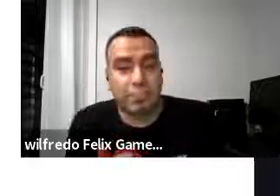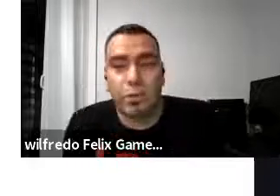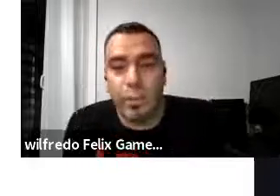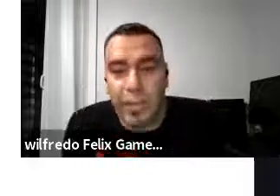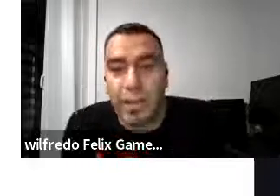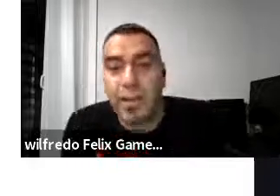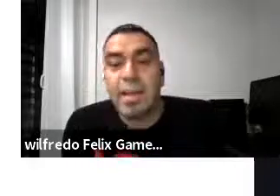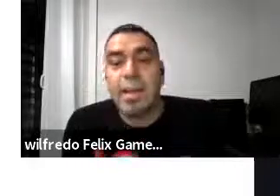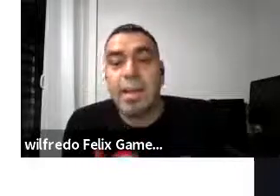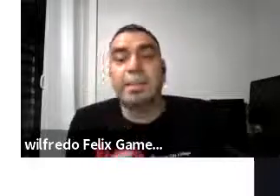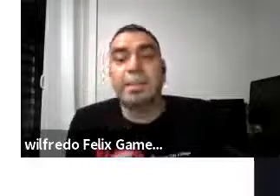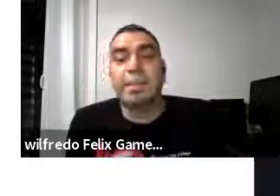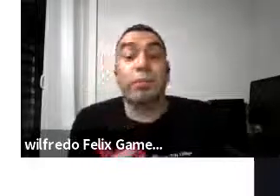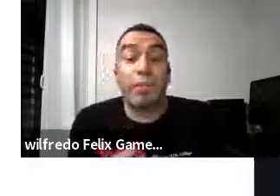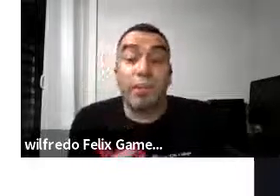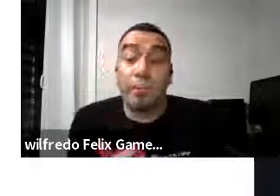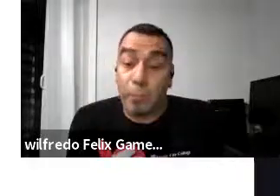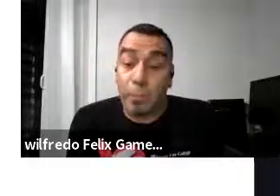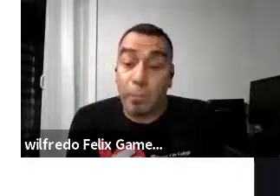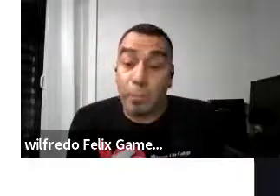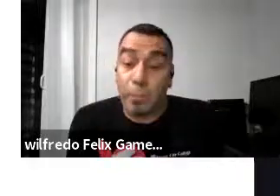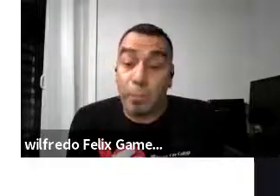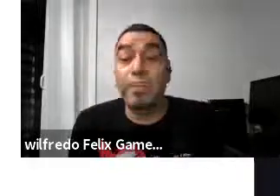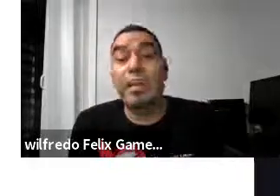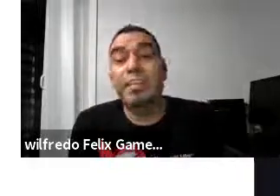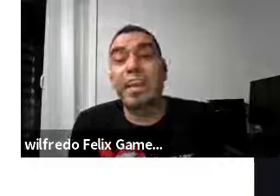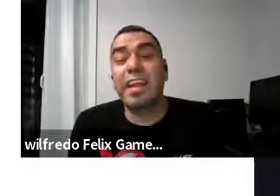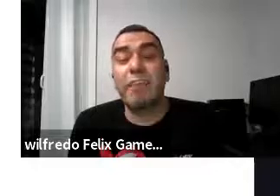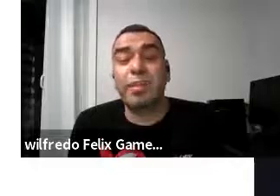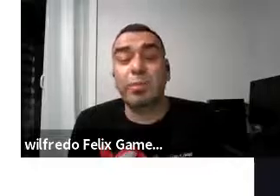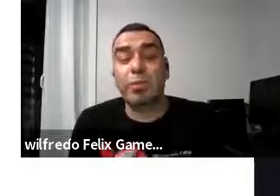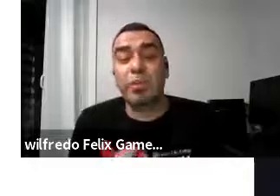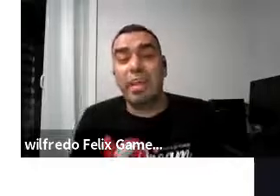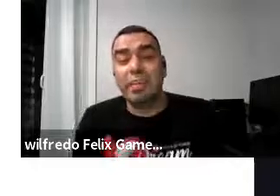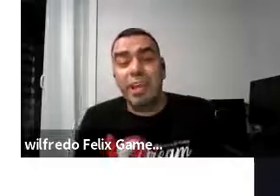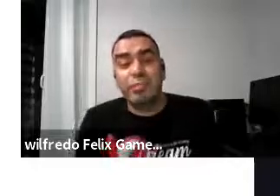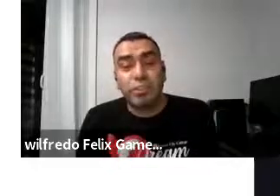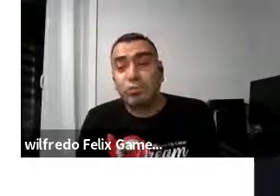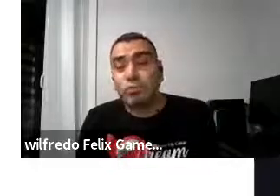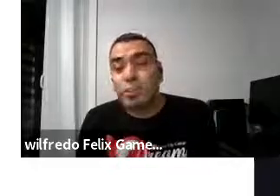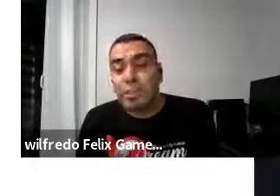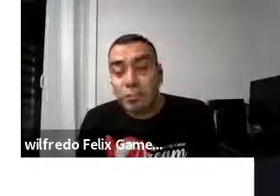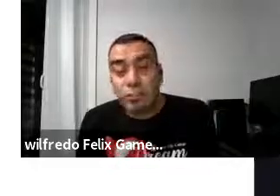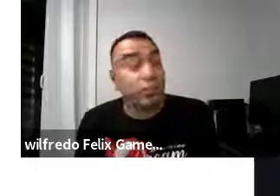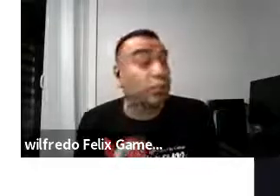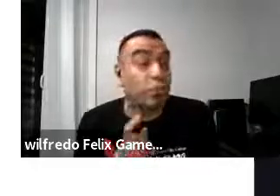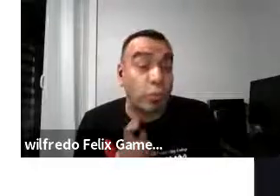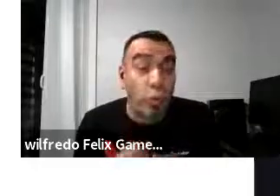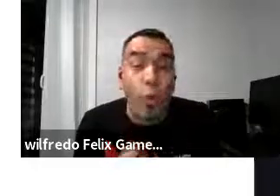grants for Nevada, and then they qualify for the program fee waiver, they get an average between 1800 to 3000 for the students who